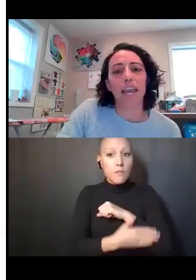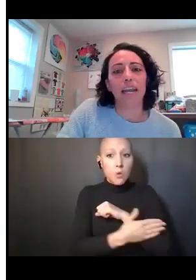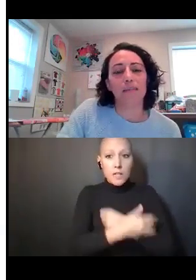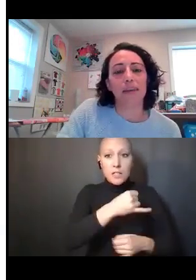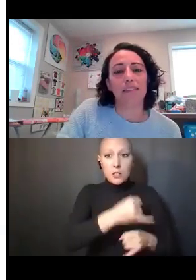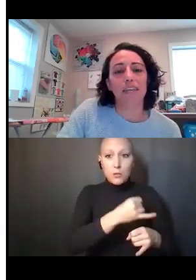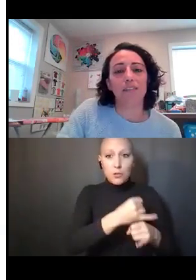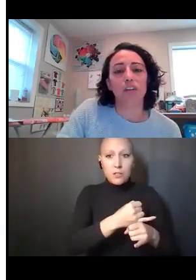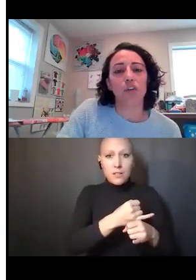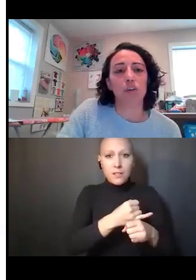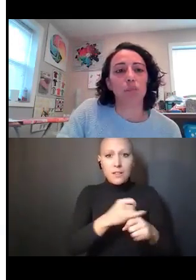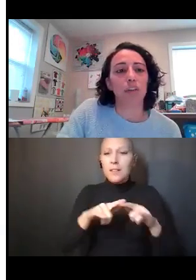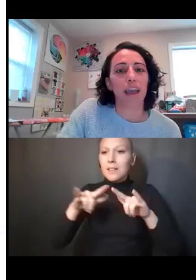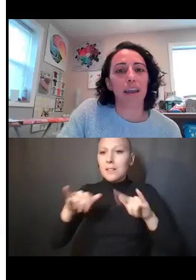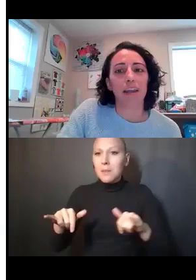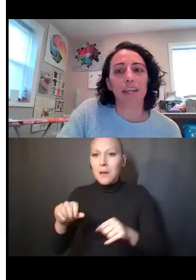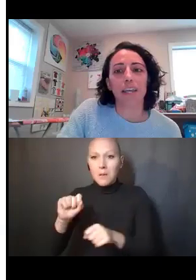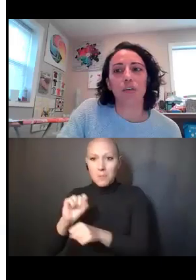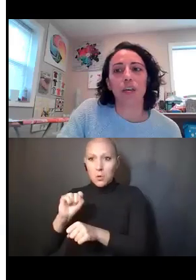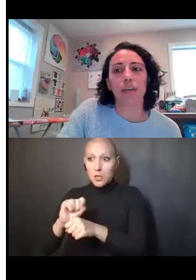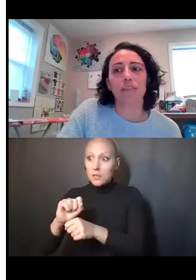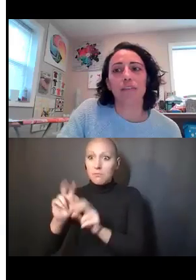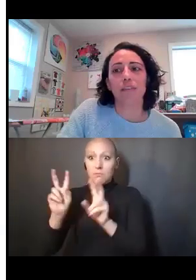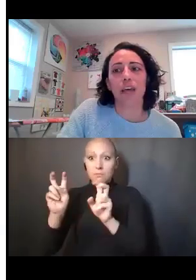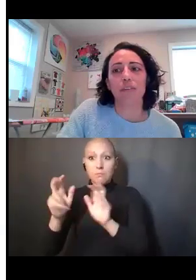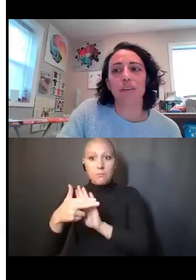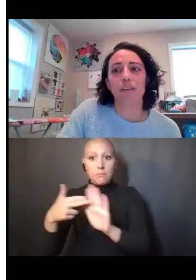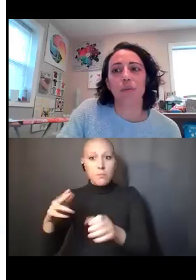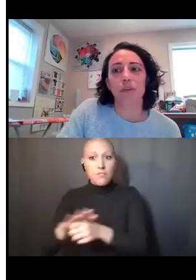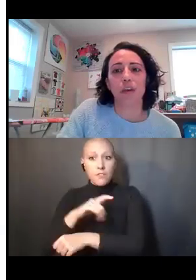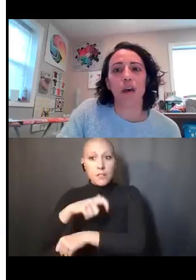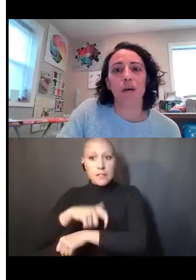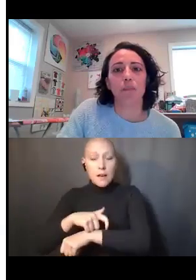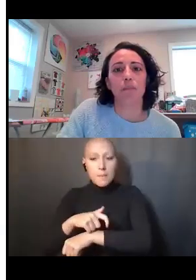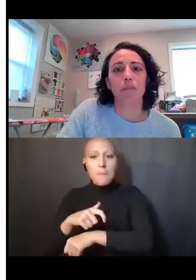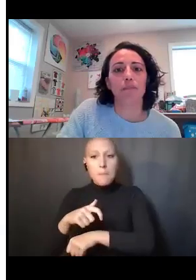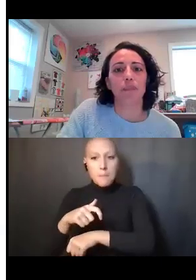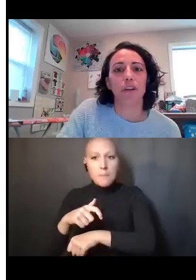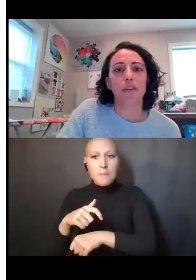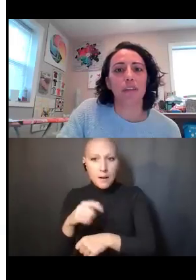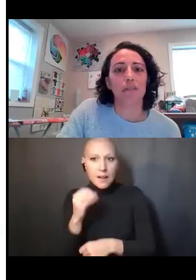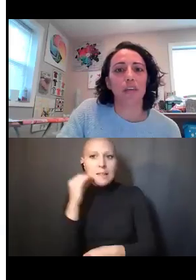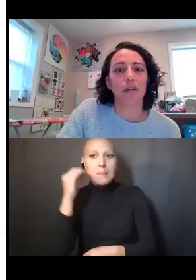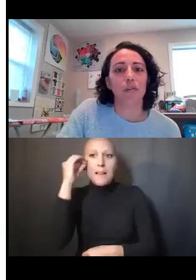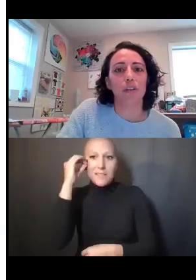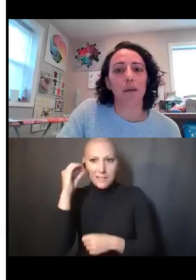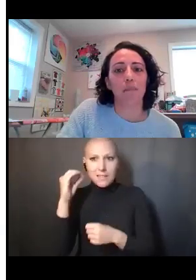at a domestic institution where they had NIH grants. That was a case where we saw very significant overlap.